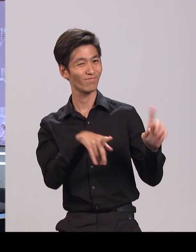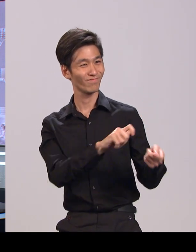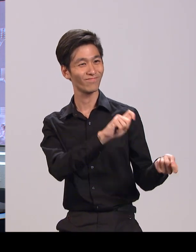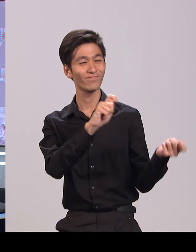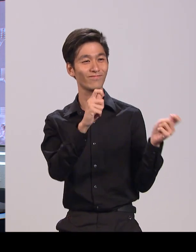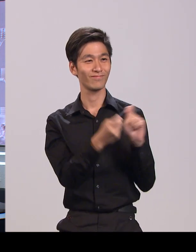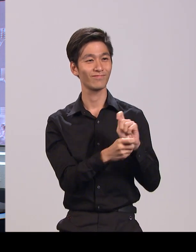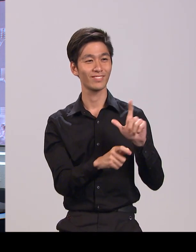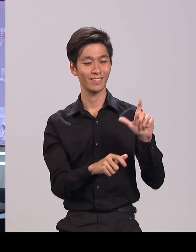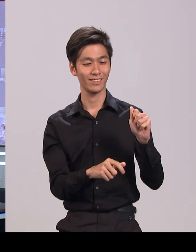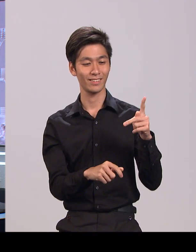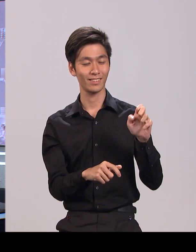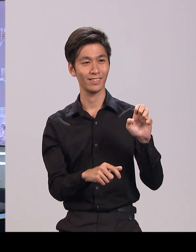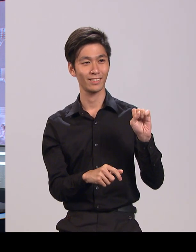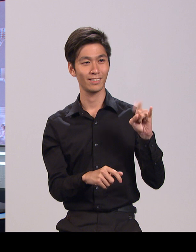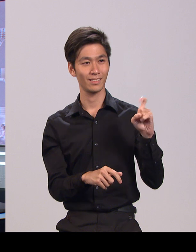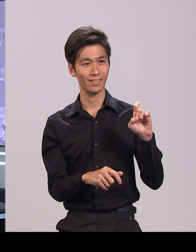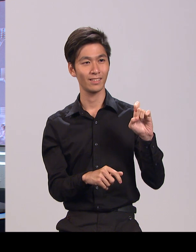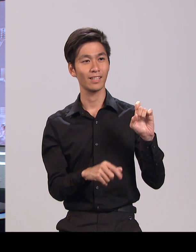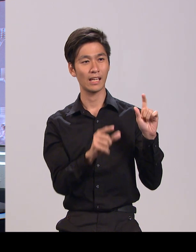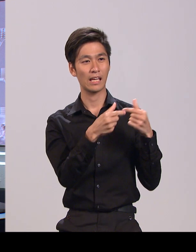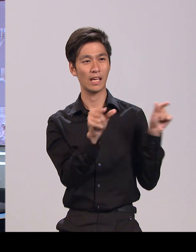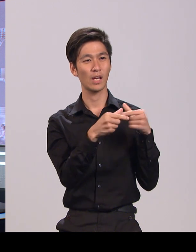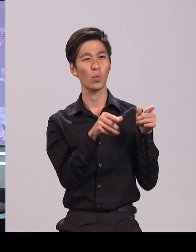Lakeside Gateway will become a vibrant business district.